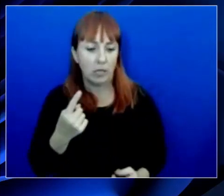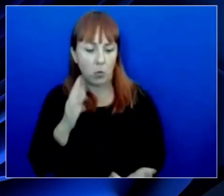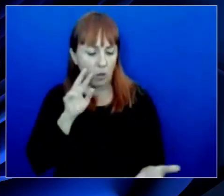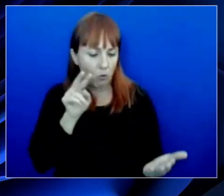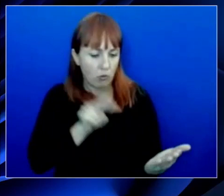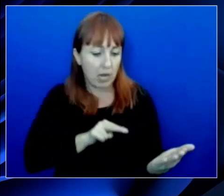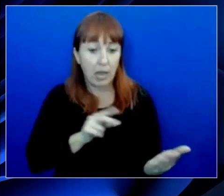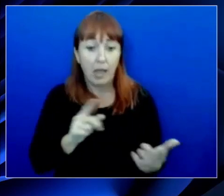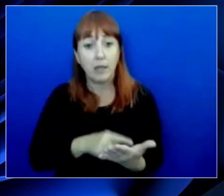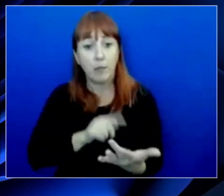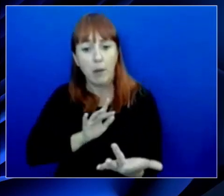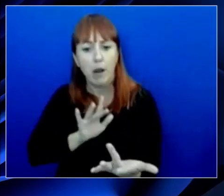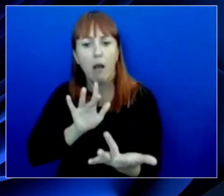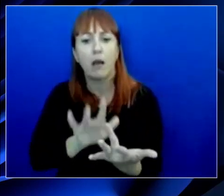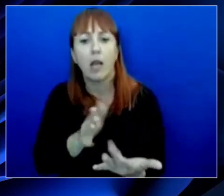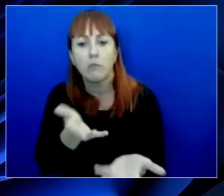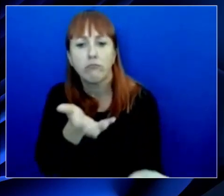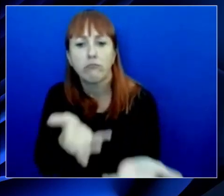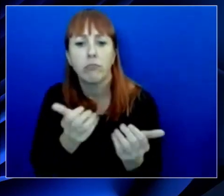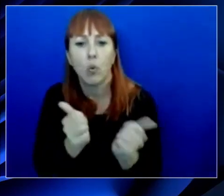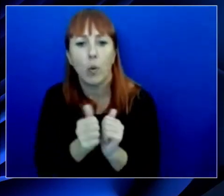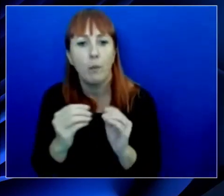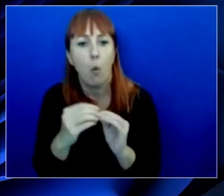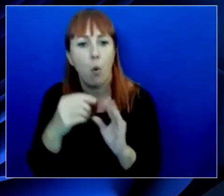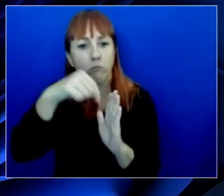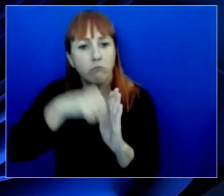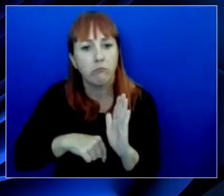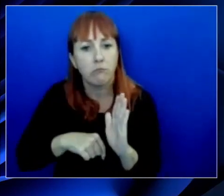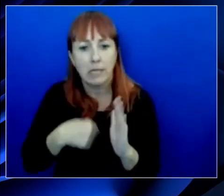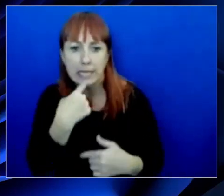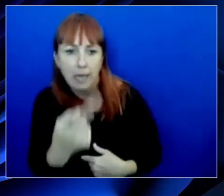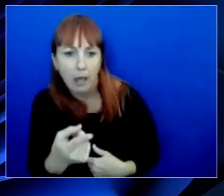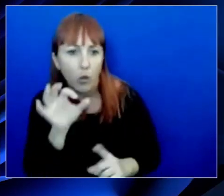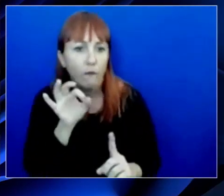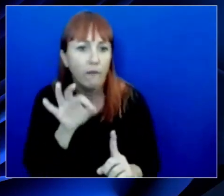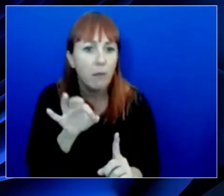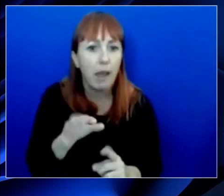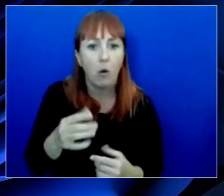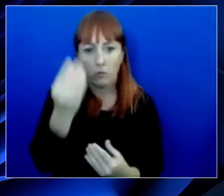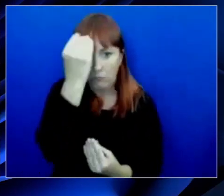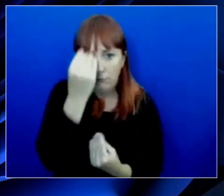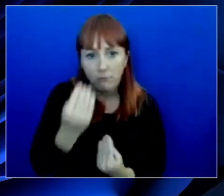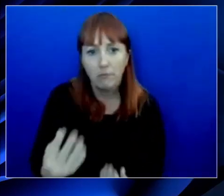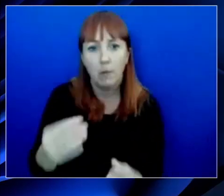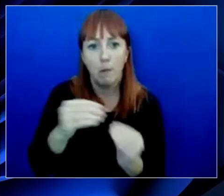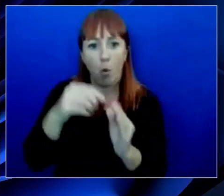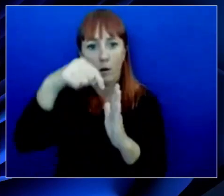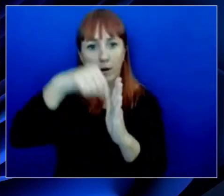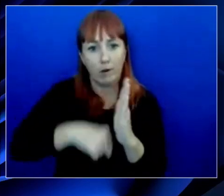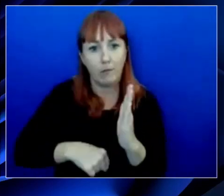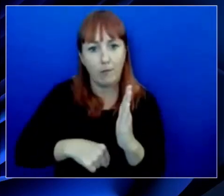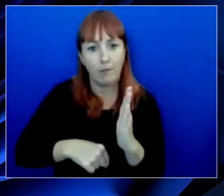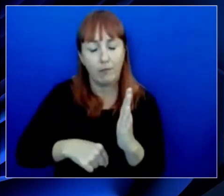provide you feedback on that or to give you information about the feedback that you submit so it